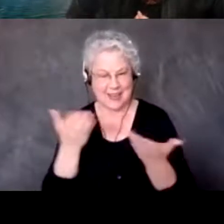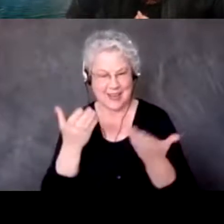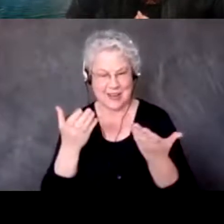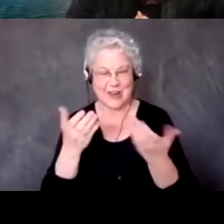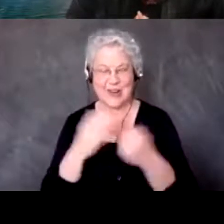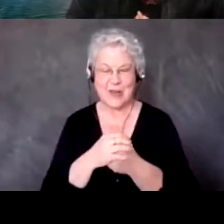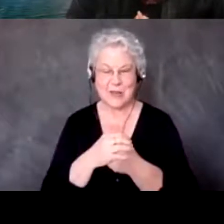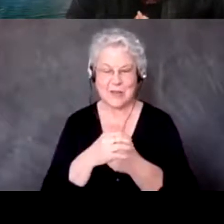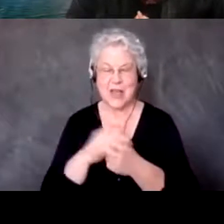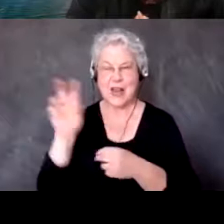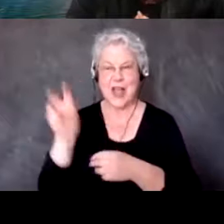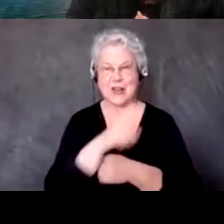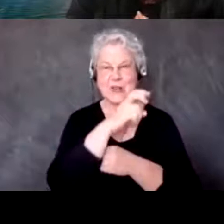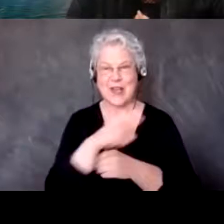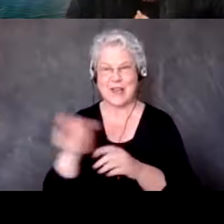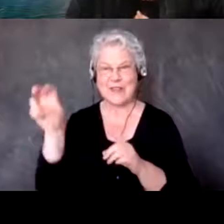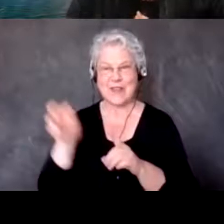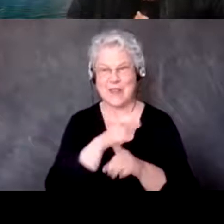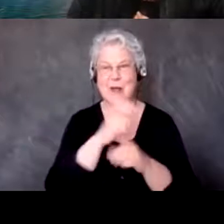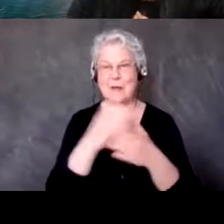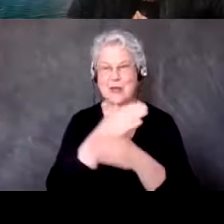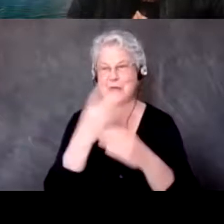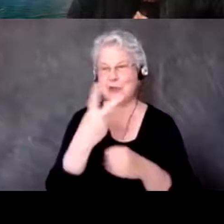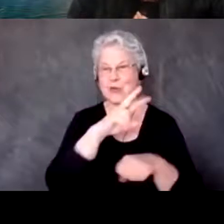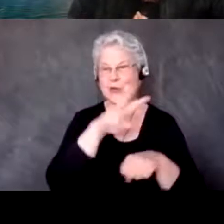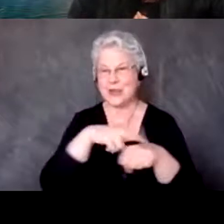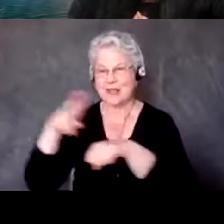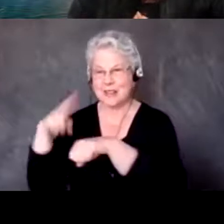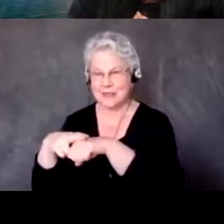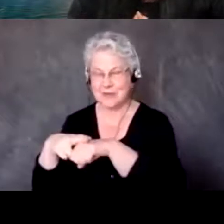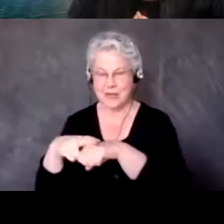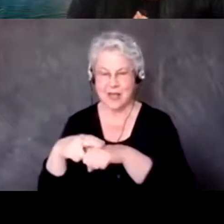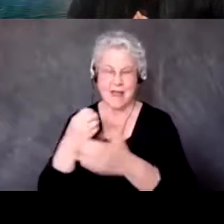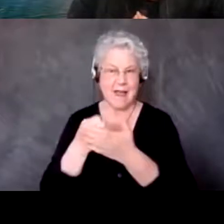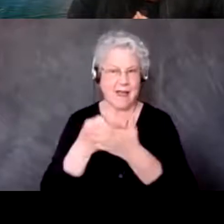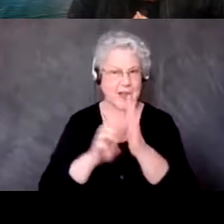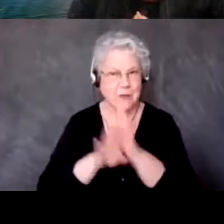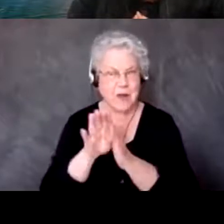travelling between the two Nations. I’m passionate about economic development, Indigenous planning,